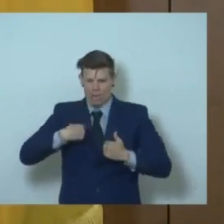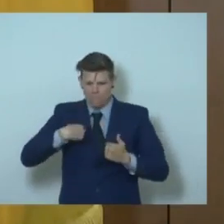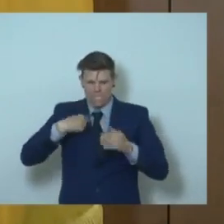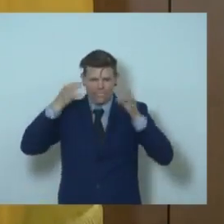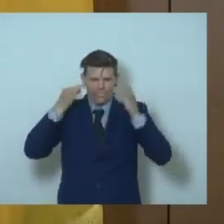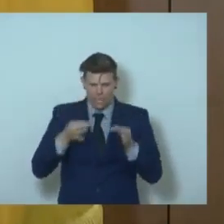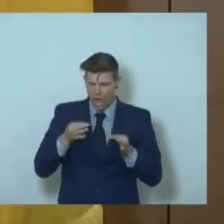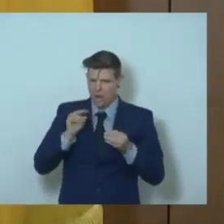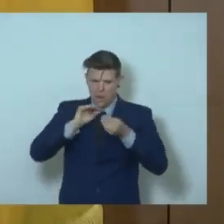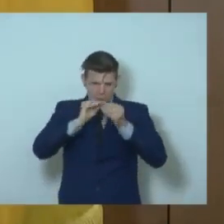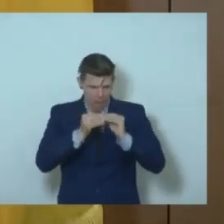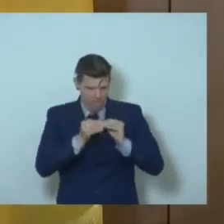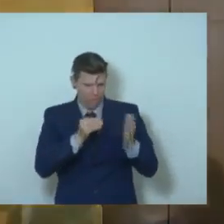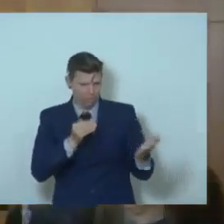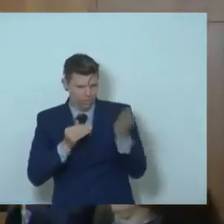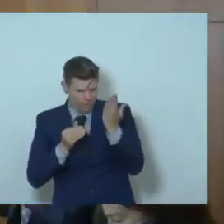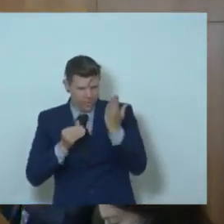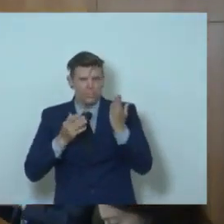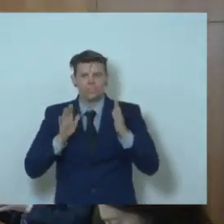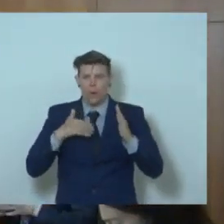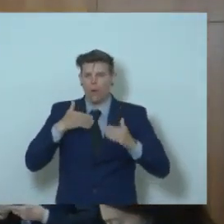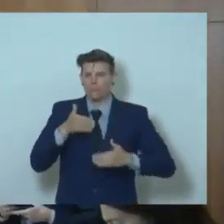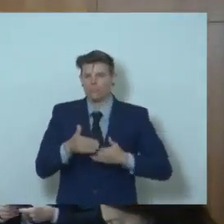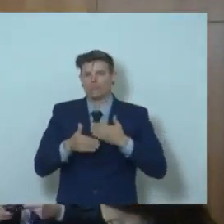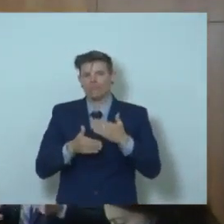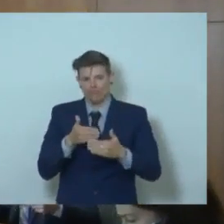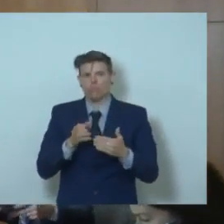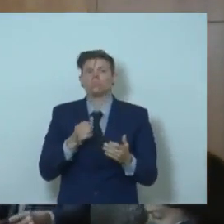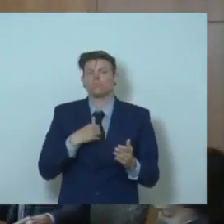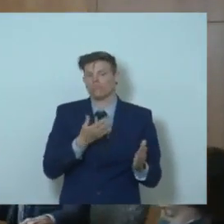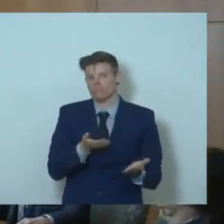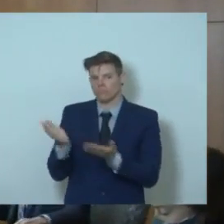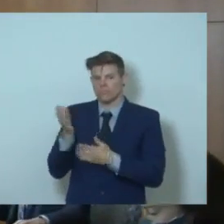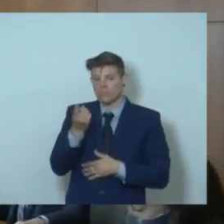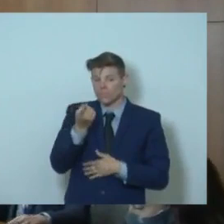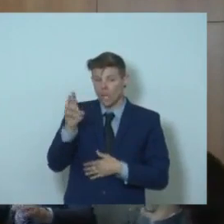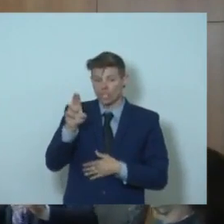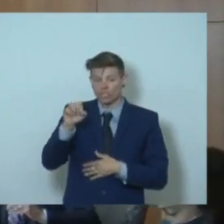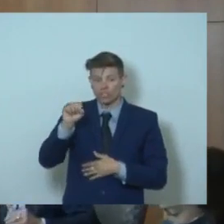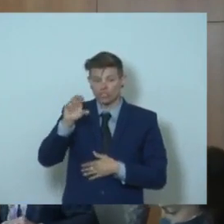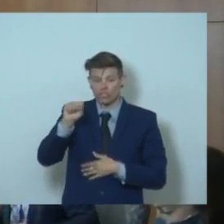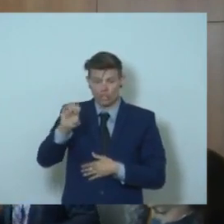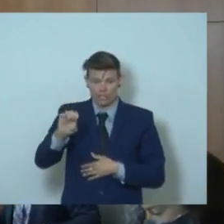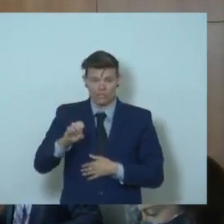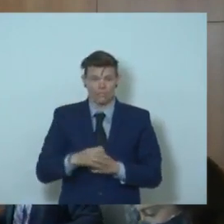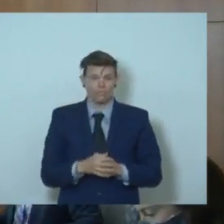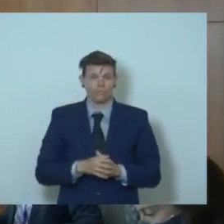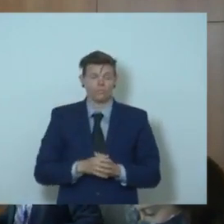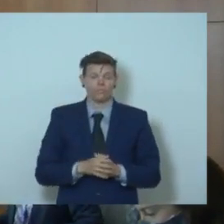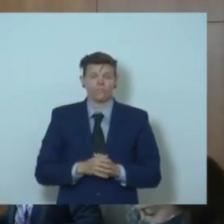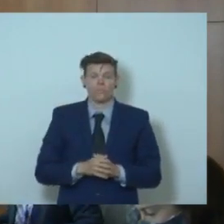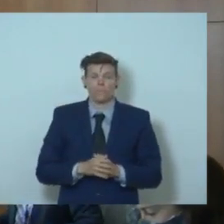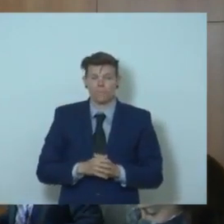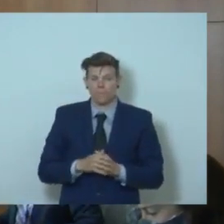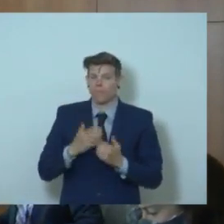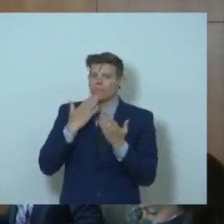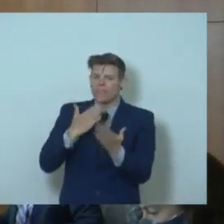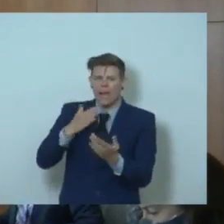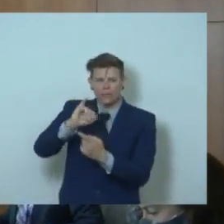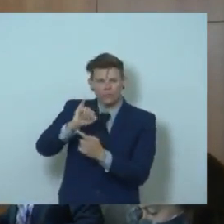THAT’S HOW WE MAKE THESE DECISIONS USING THAT DATA AND THOSE CRITERIA DOCTORS GRACE SECOND PART OF THE QUESTION.